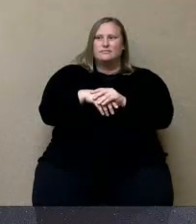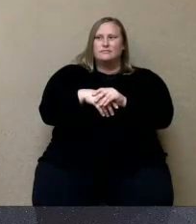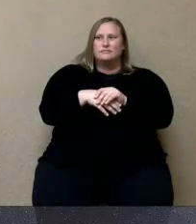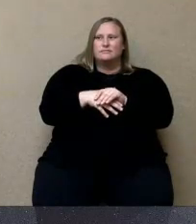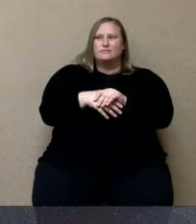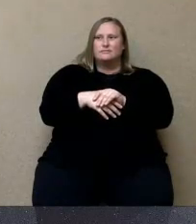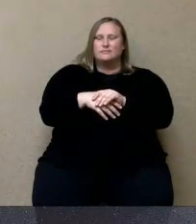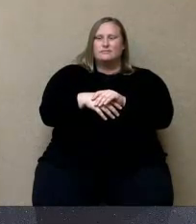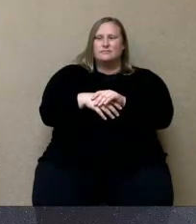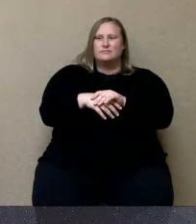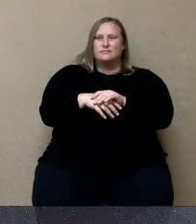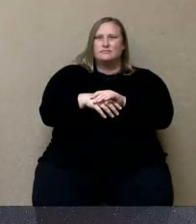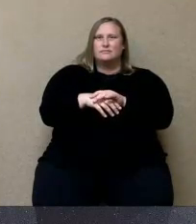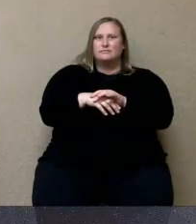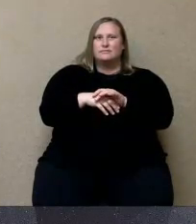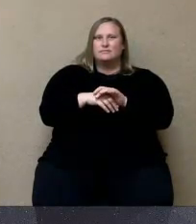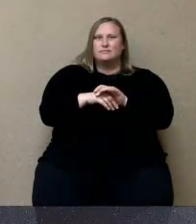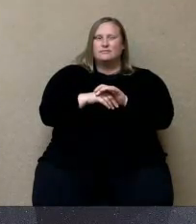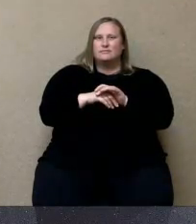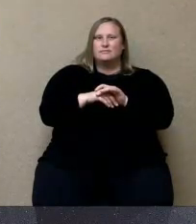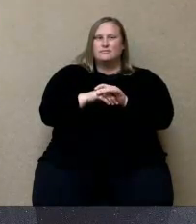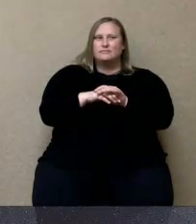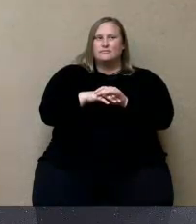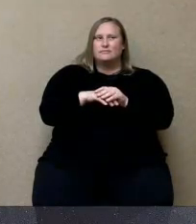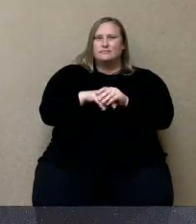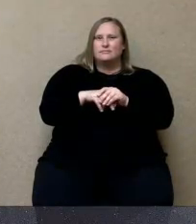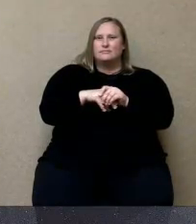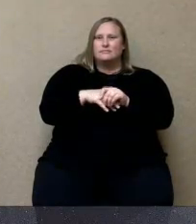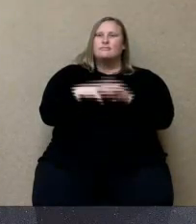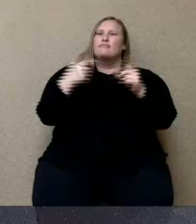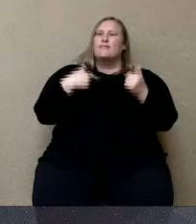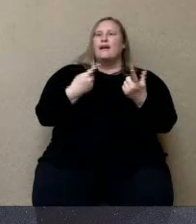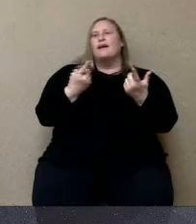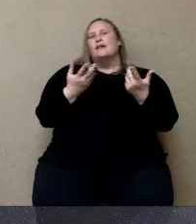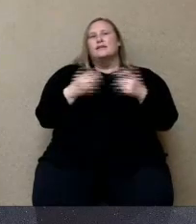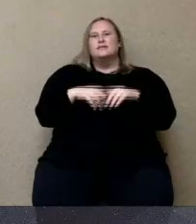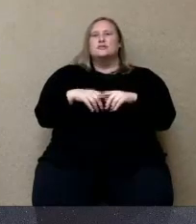We do a lot in like, I go to this classroom in Middleton